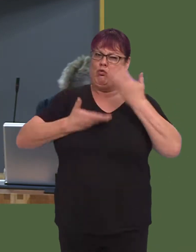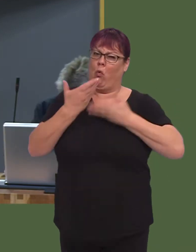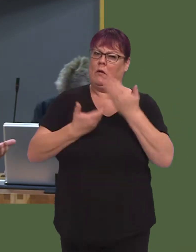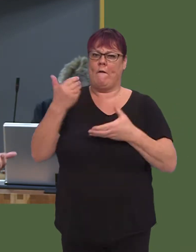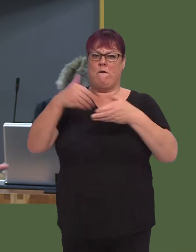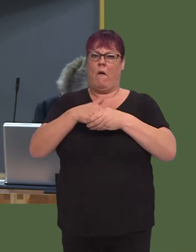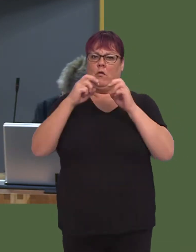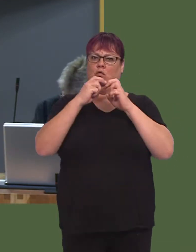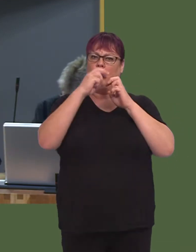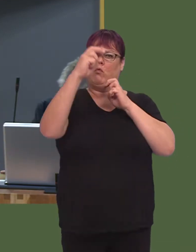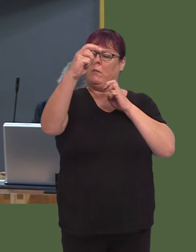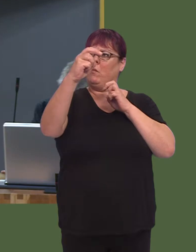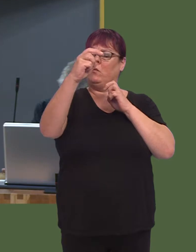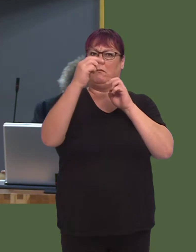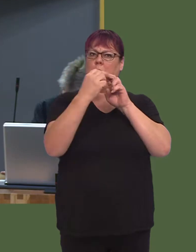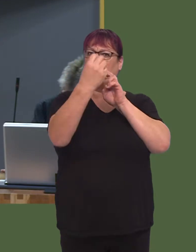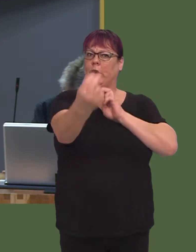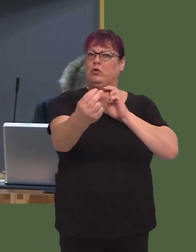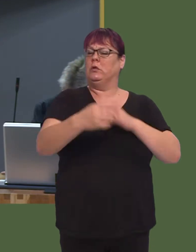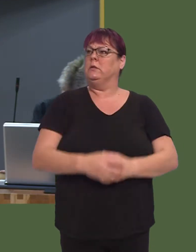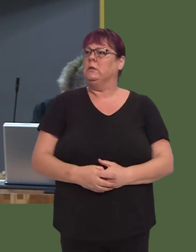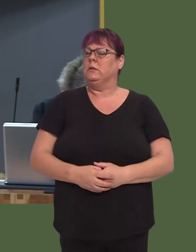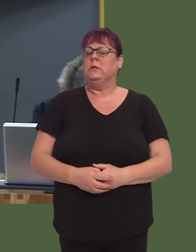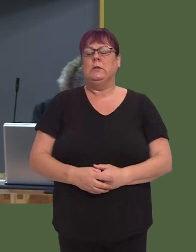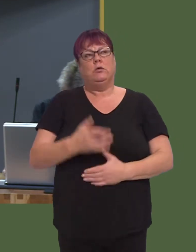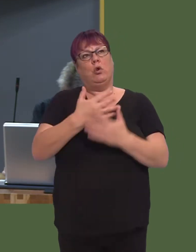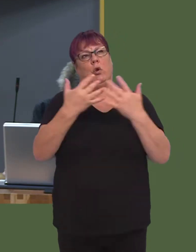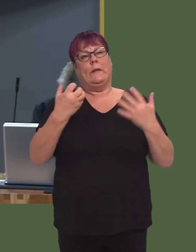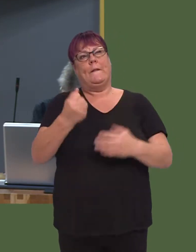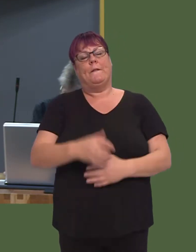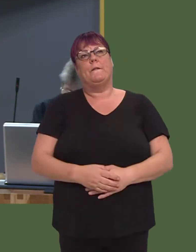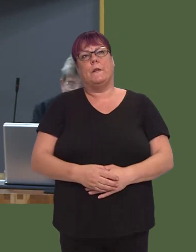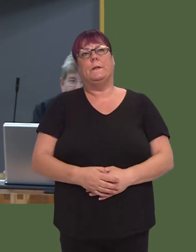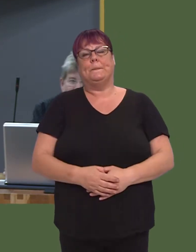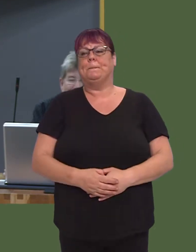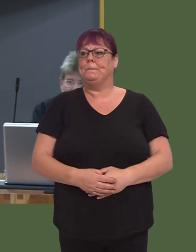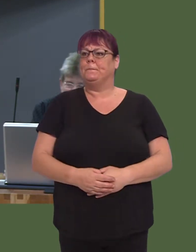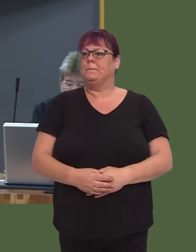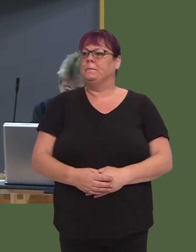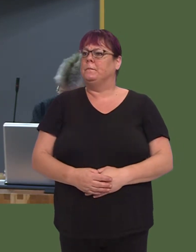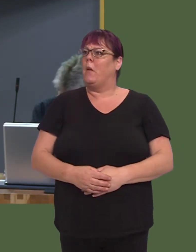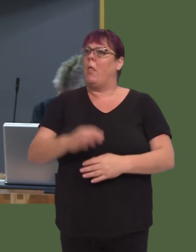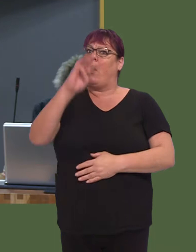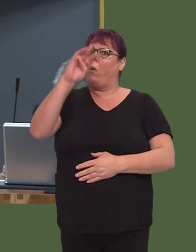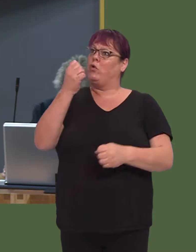There are so many stories around that Newport transporter bridgeóthe tranny, as it's known locally.